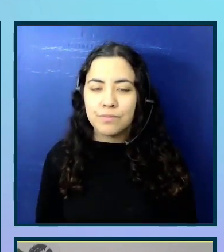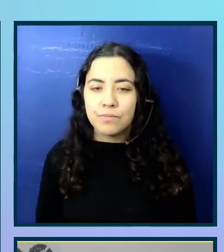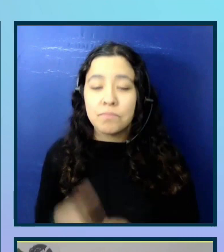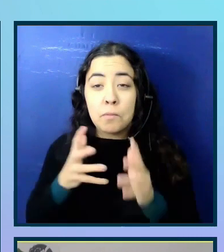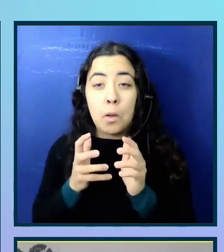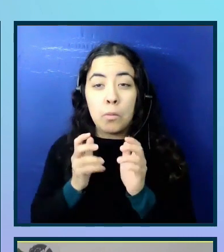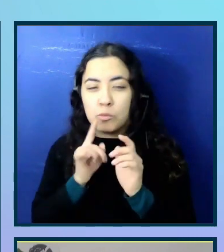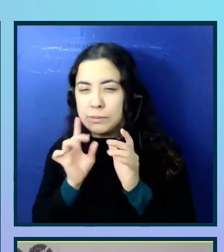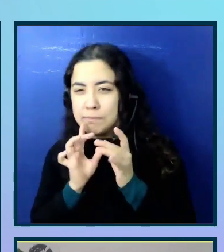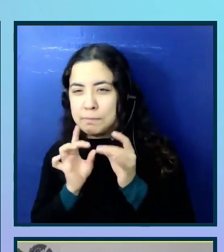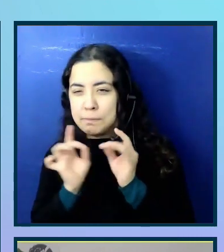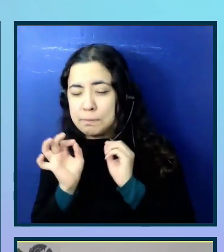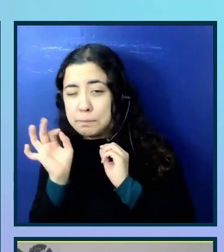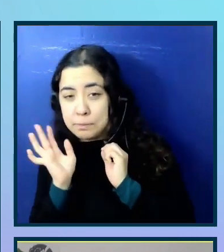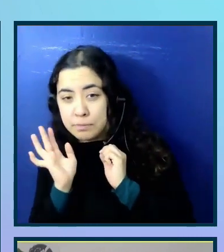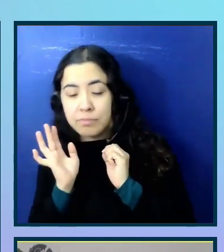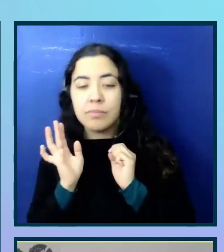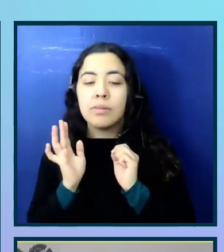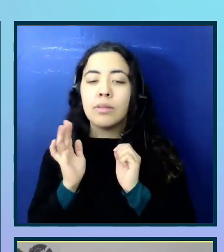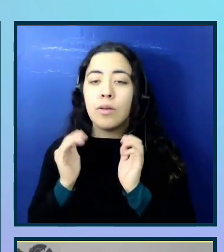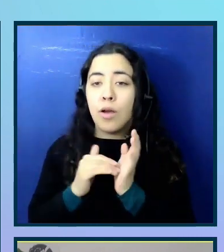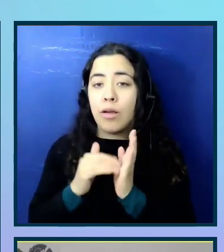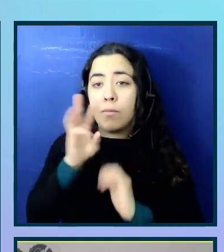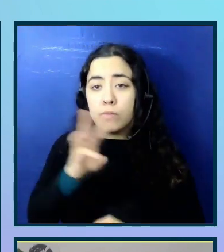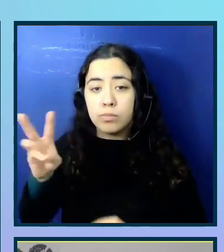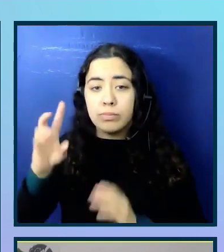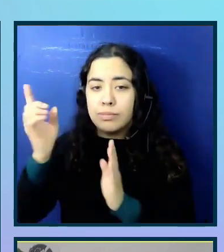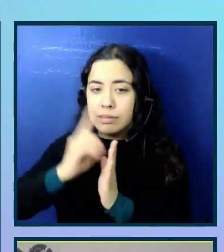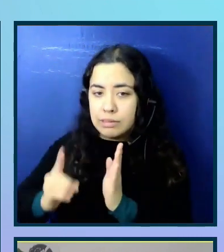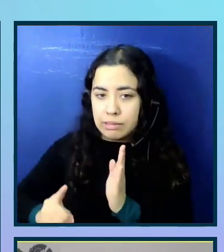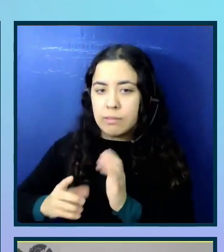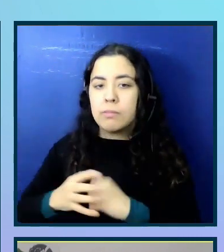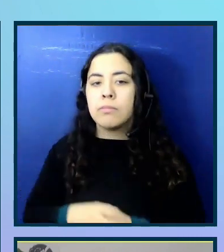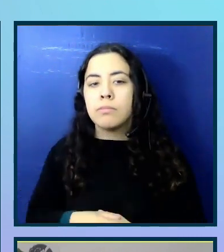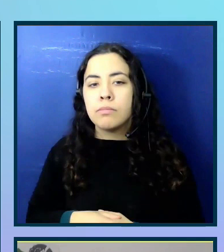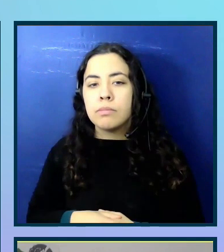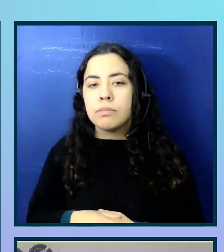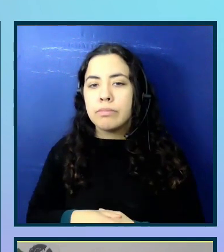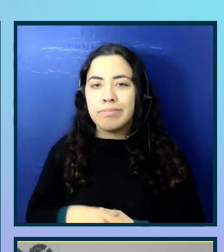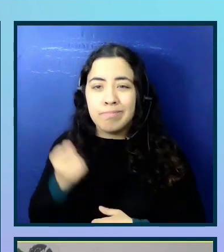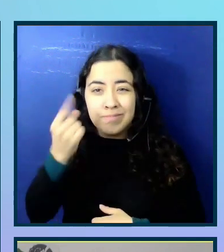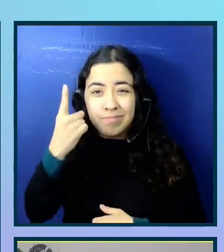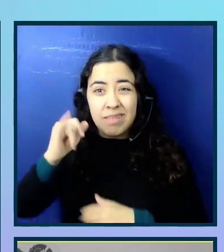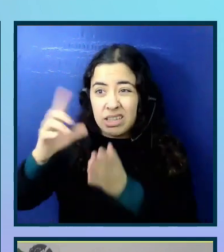a lot of sites were designed and even developed without accessibility needs in mind.